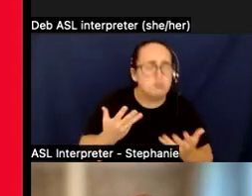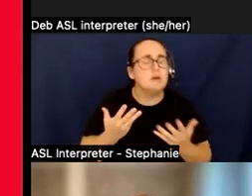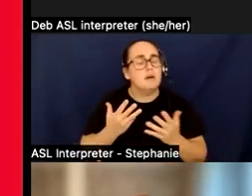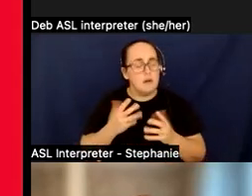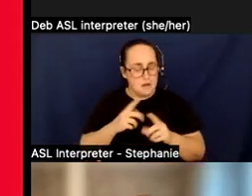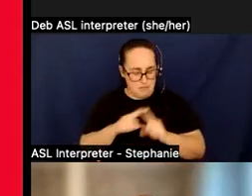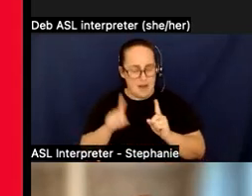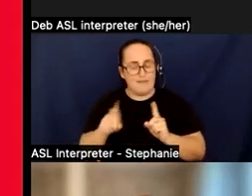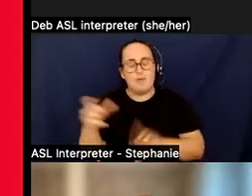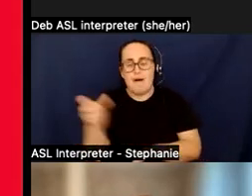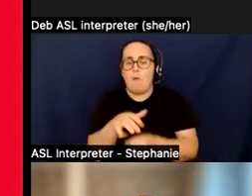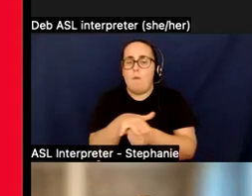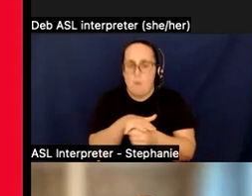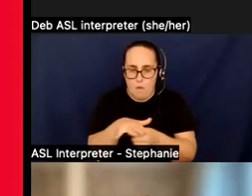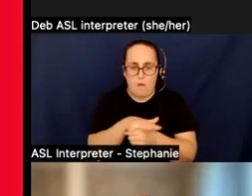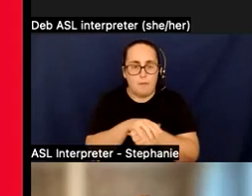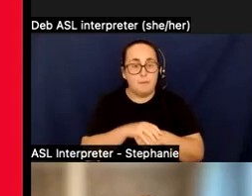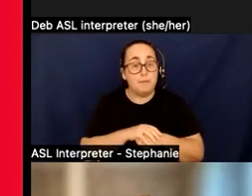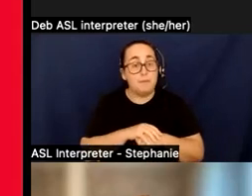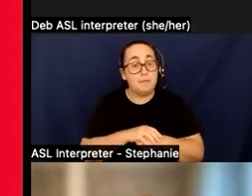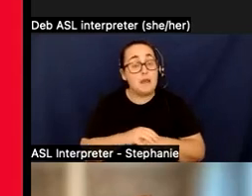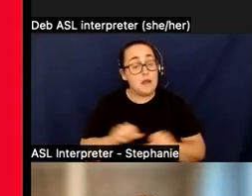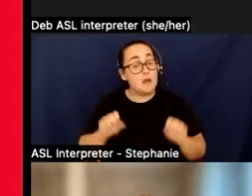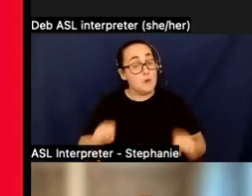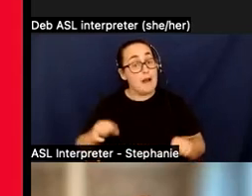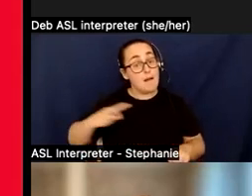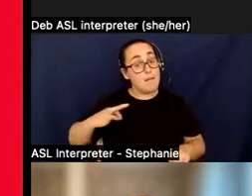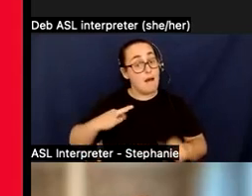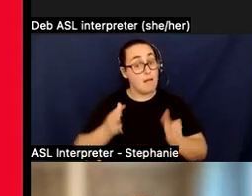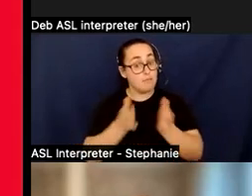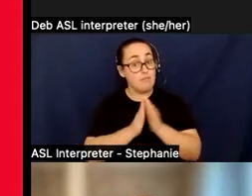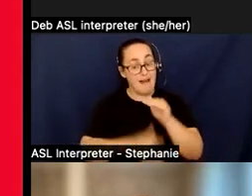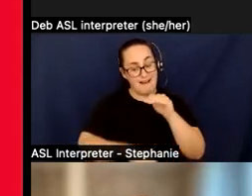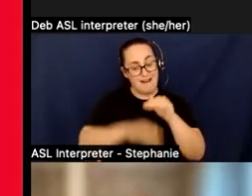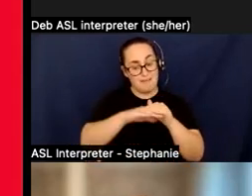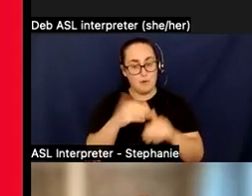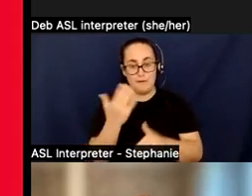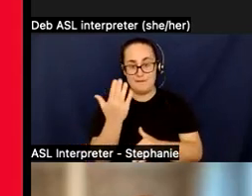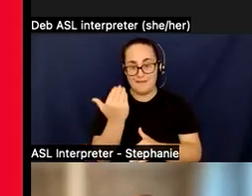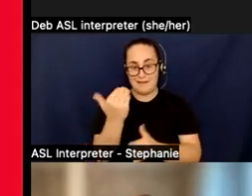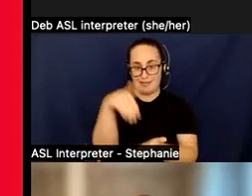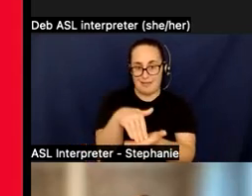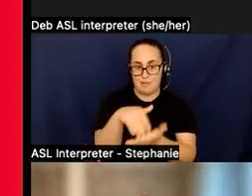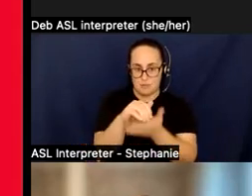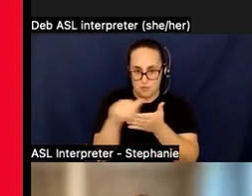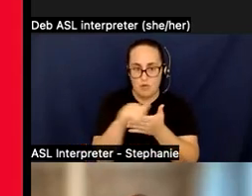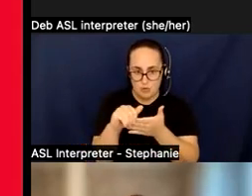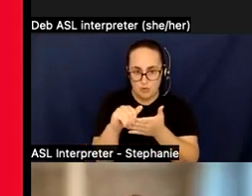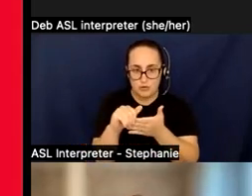the project, and groups can also apply to repair or refurbish an existing piece of public art.